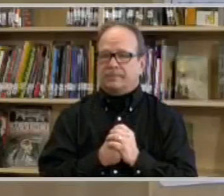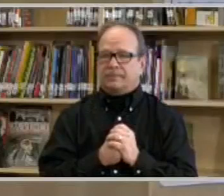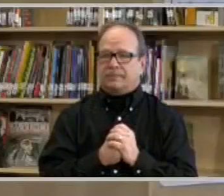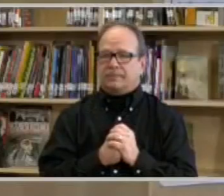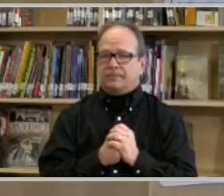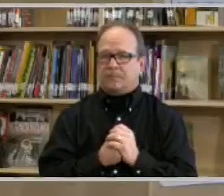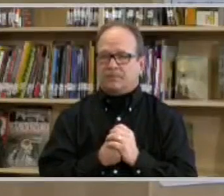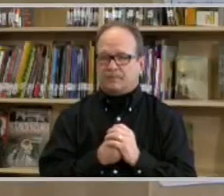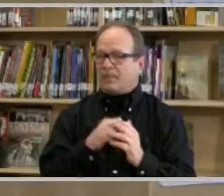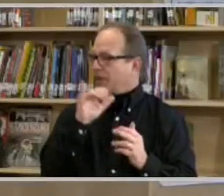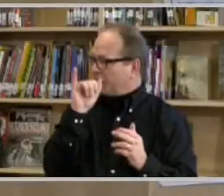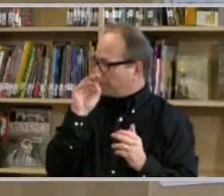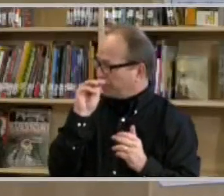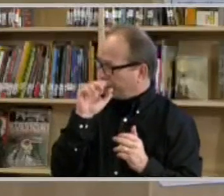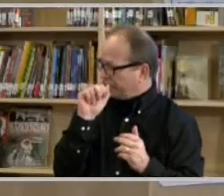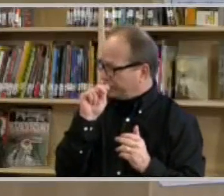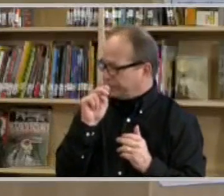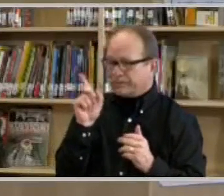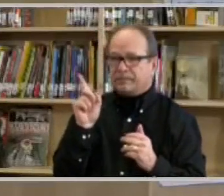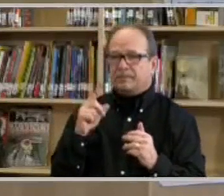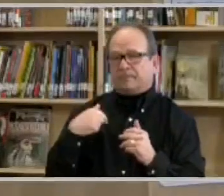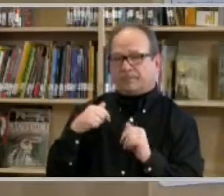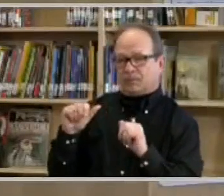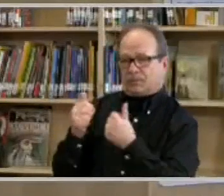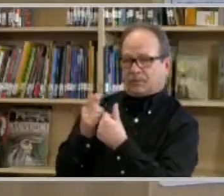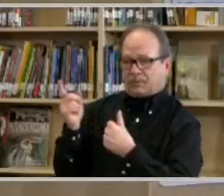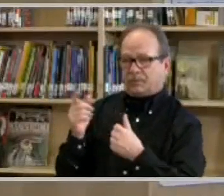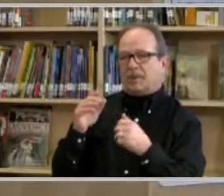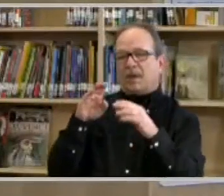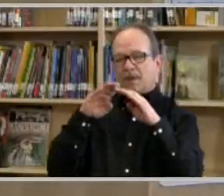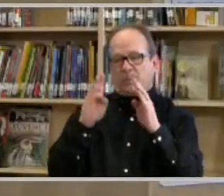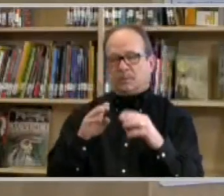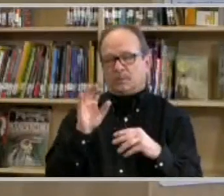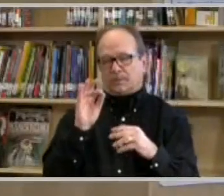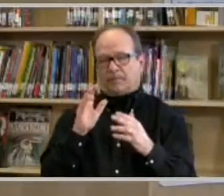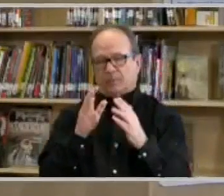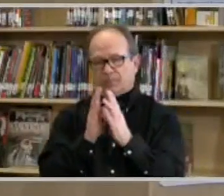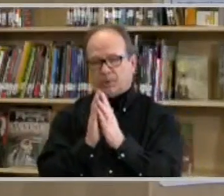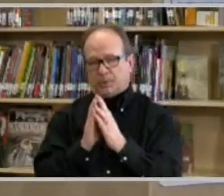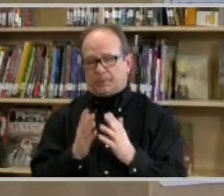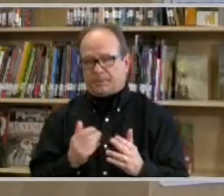I CHALLENGE YOU, SIR, IMAM, YOU KNOW HOUSE OF PRAYERS I THINK